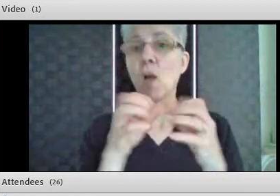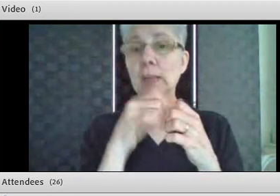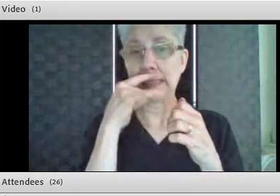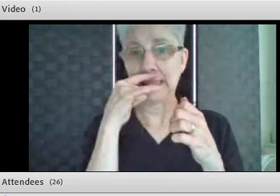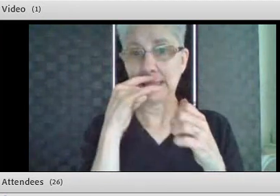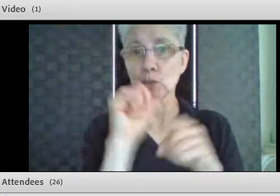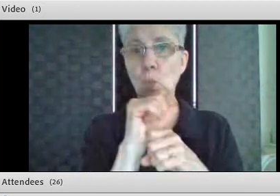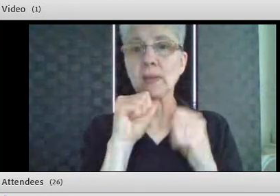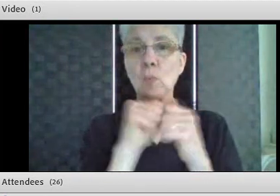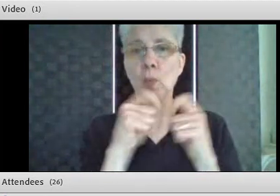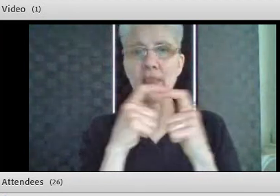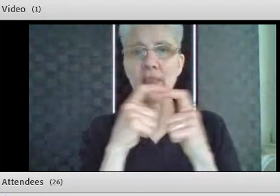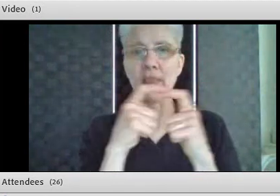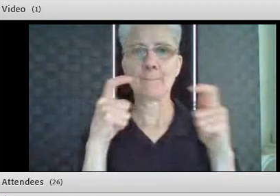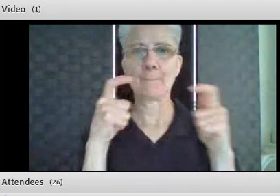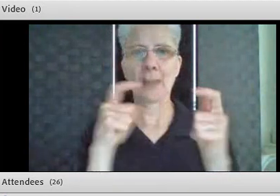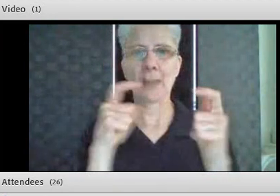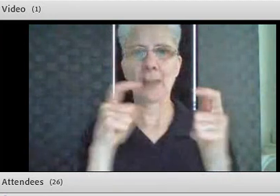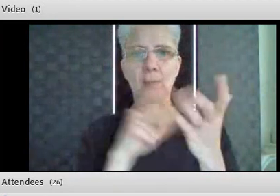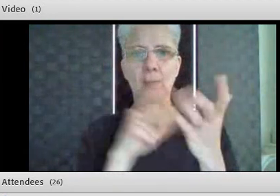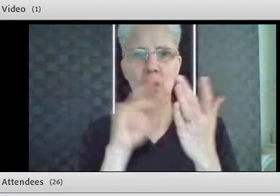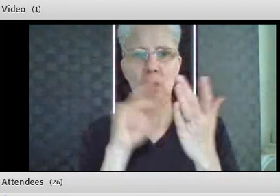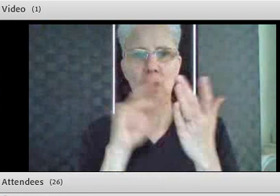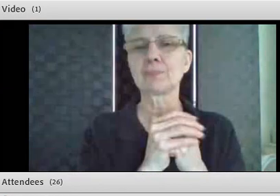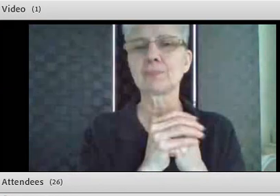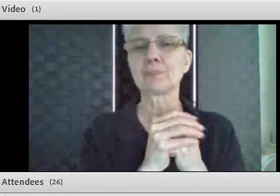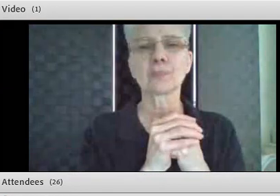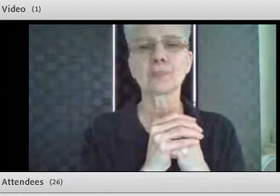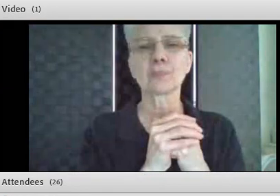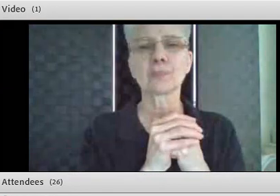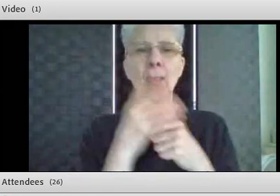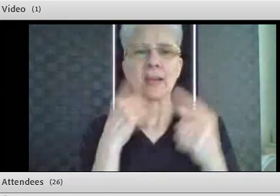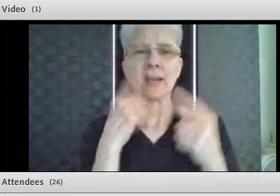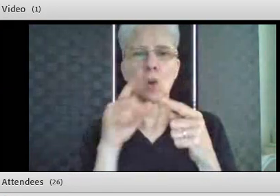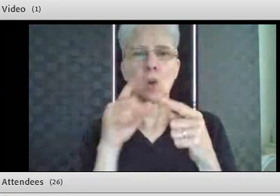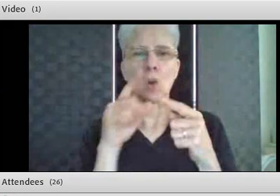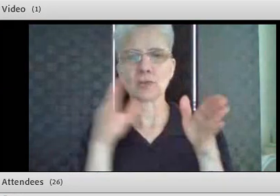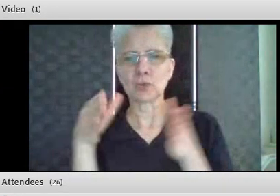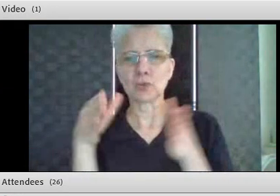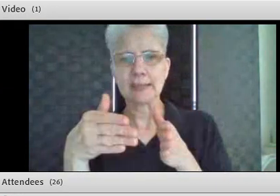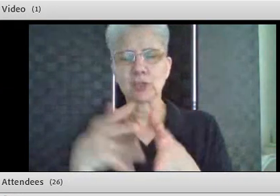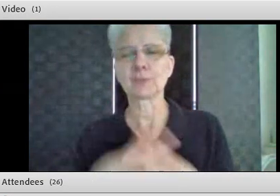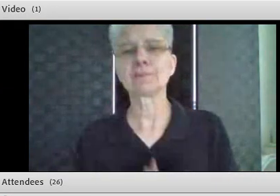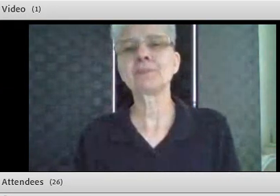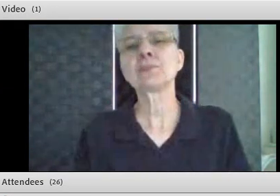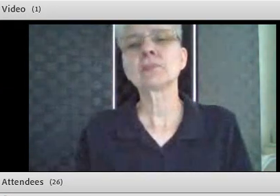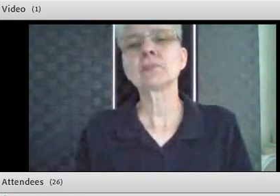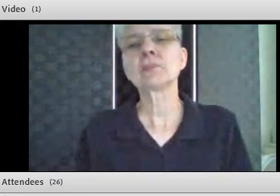they do sell five and six-jack splitters, so, you know, that's a great -- I've used that a lot with kids